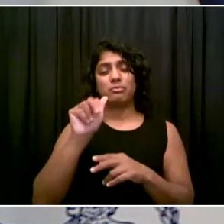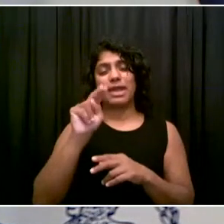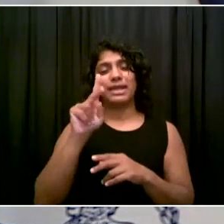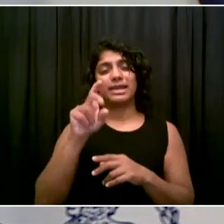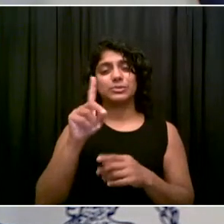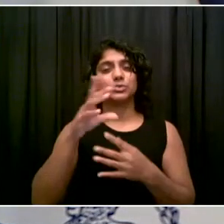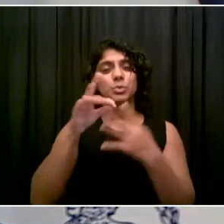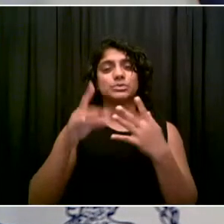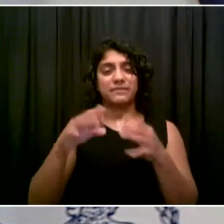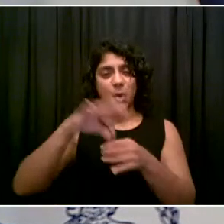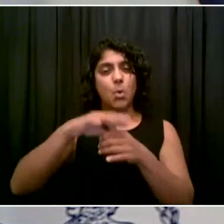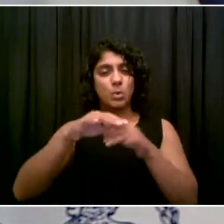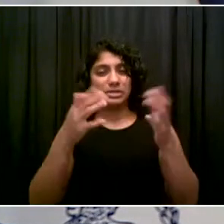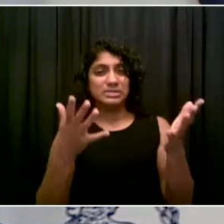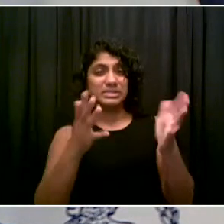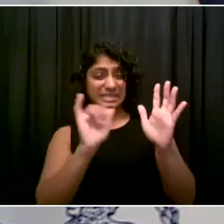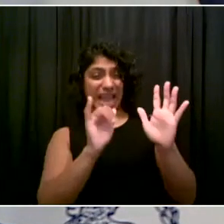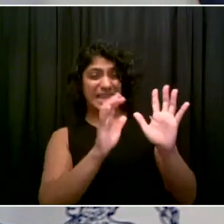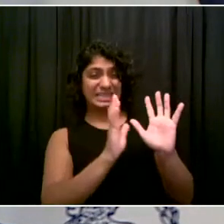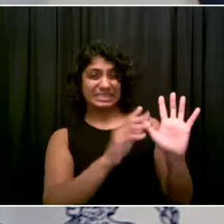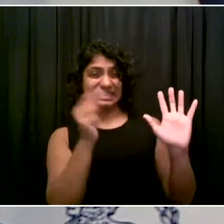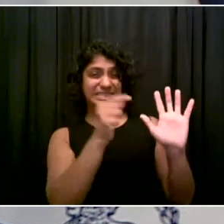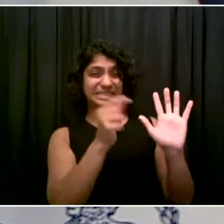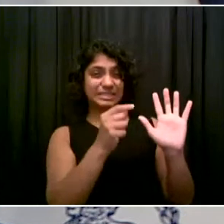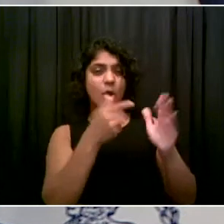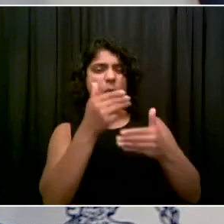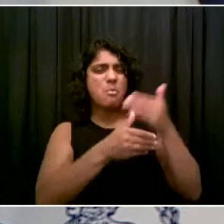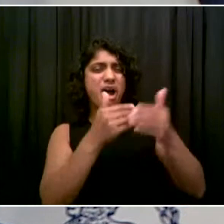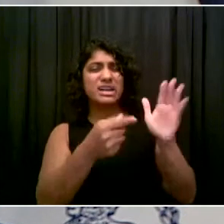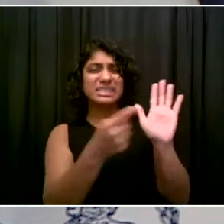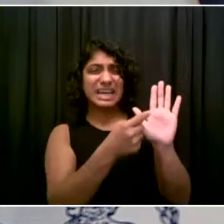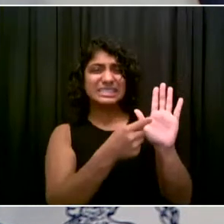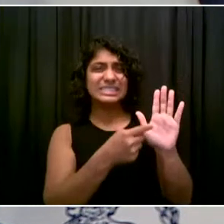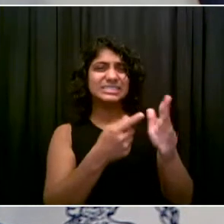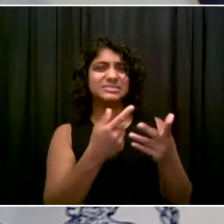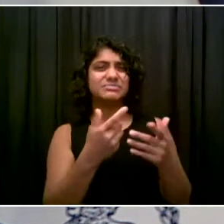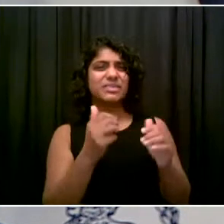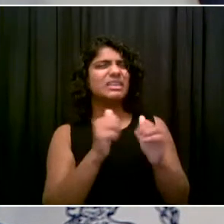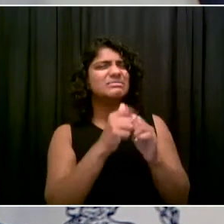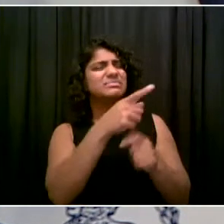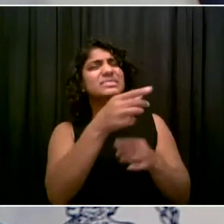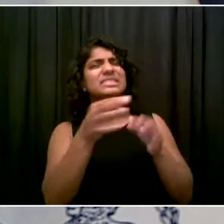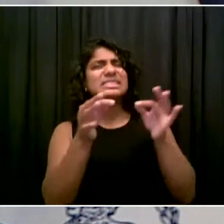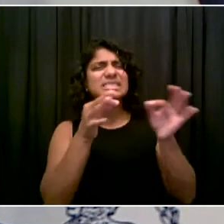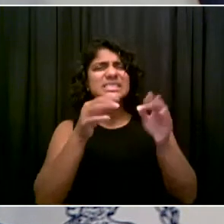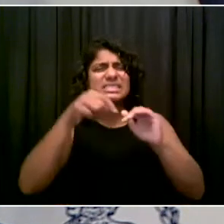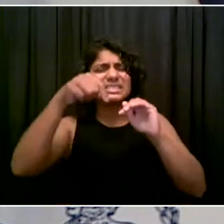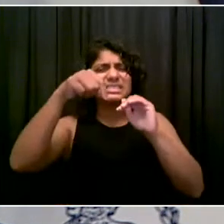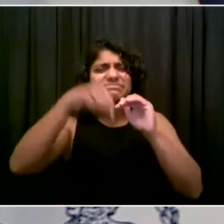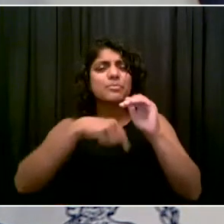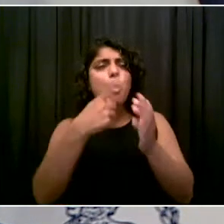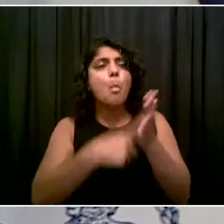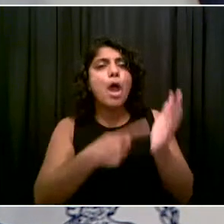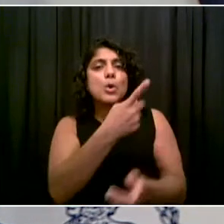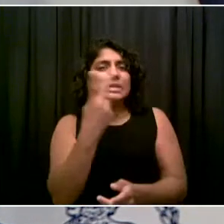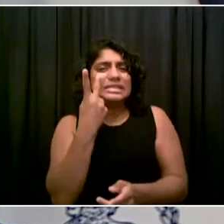IF YOU COULD TALKB AOUT THE CHALLENGES THAT GO ALONG WITH